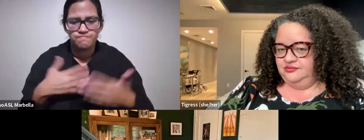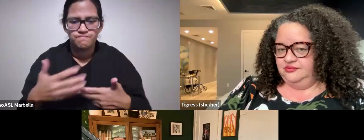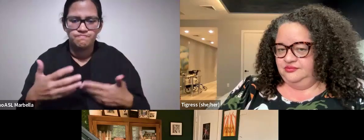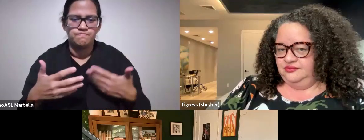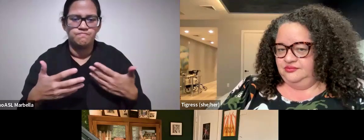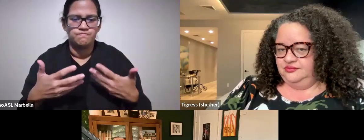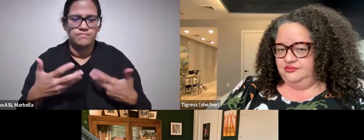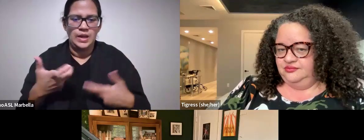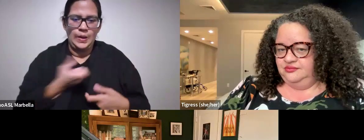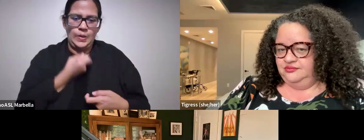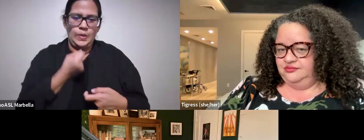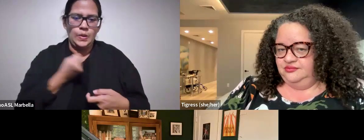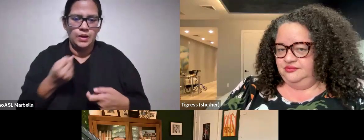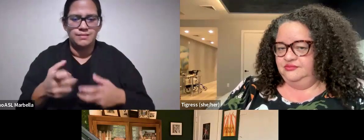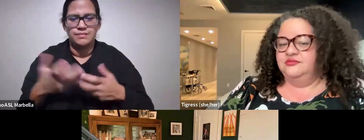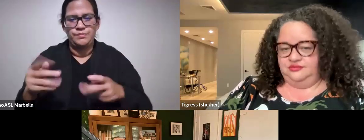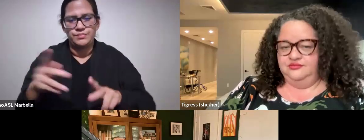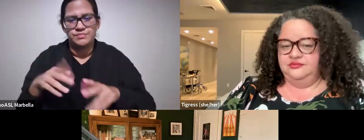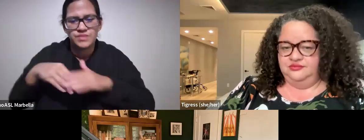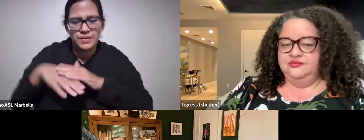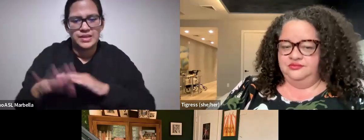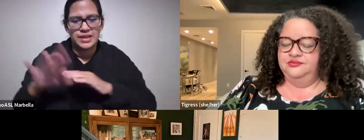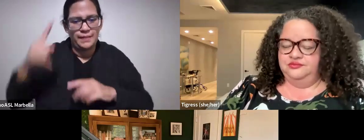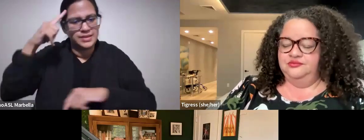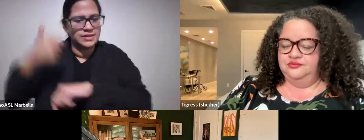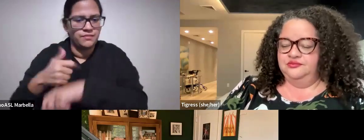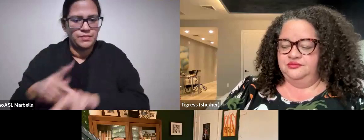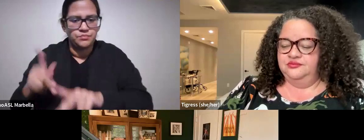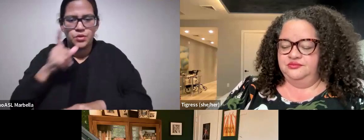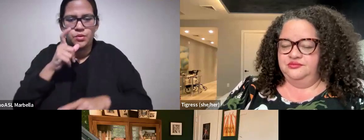predisposed not to believe us and not to hear us out